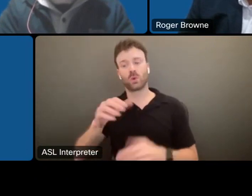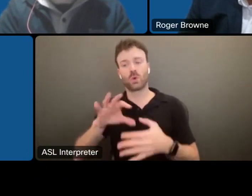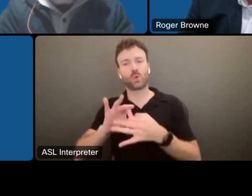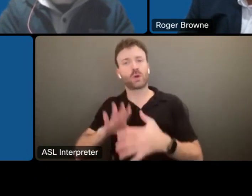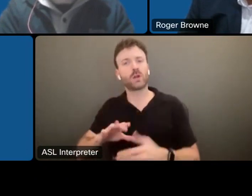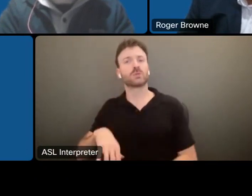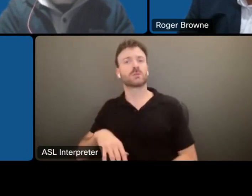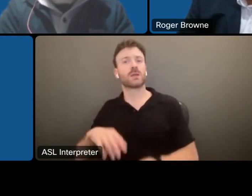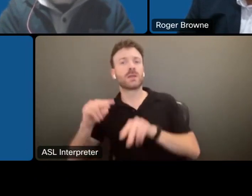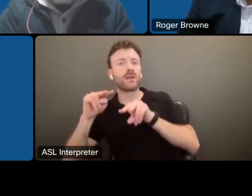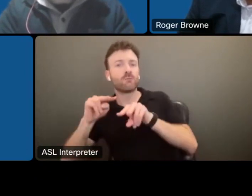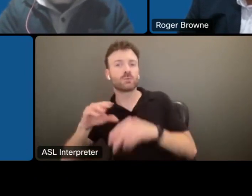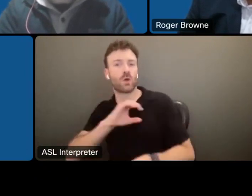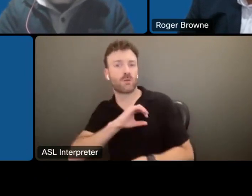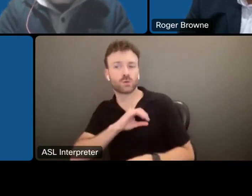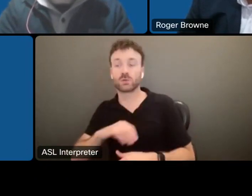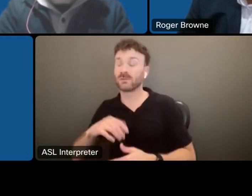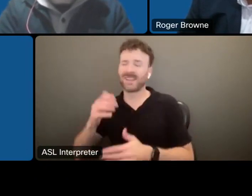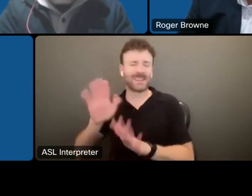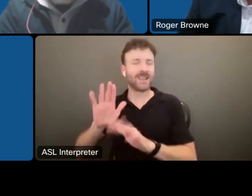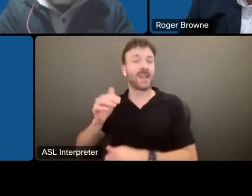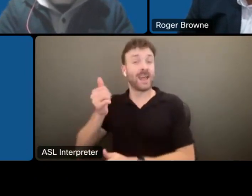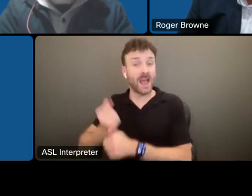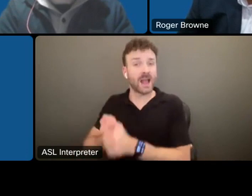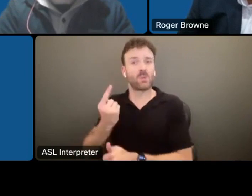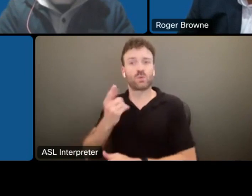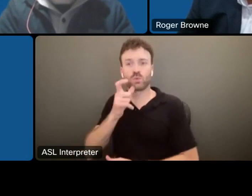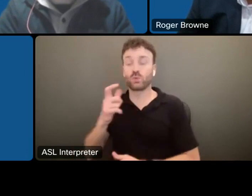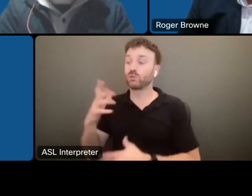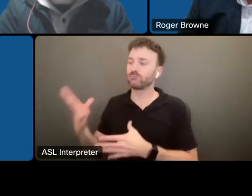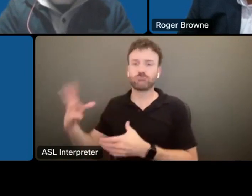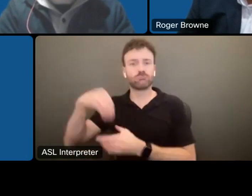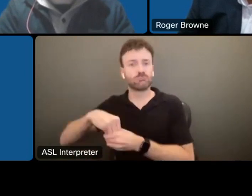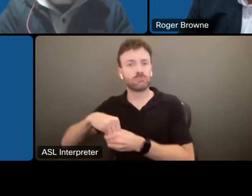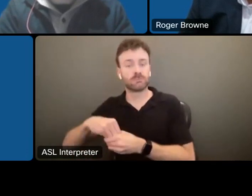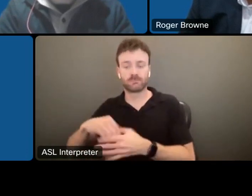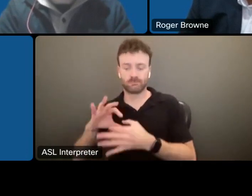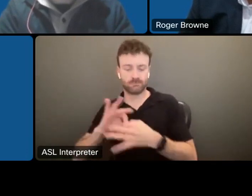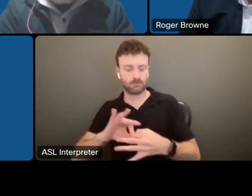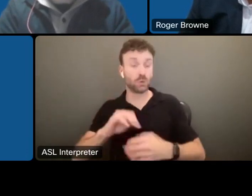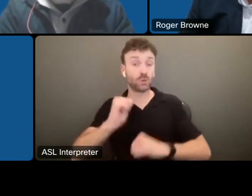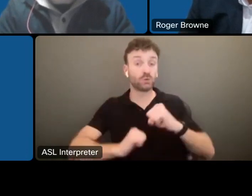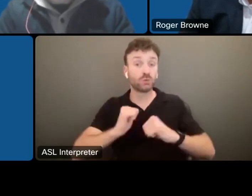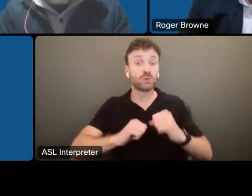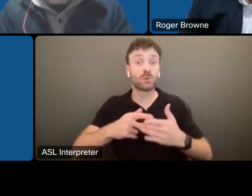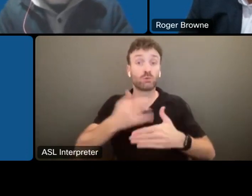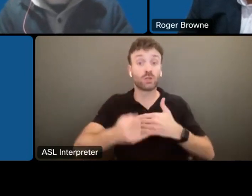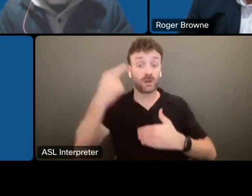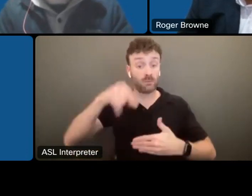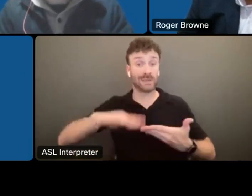Everybody who has any role in contributing to construction project in the city is getting training.